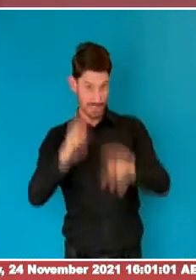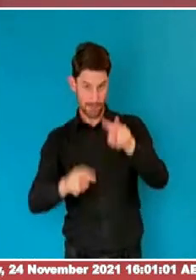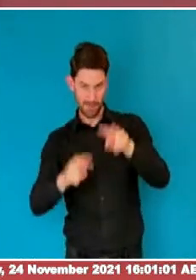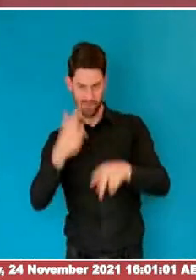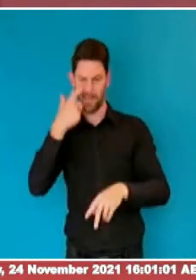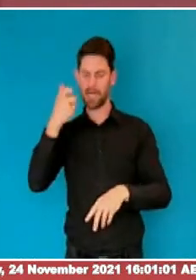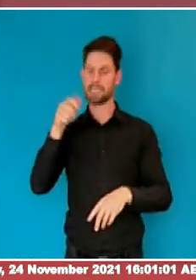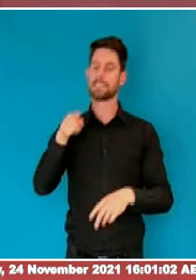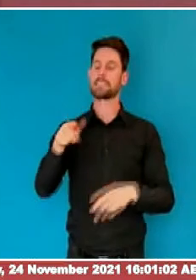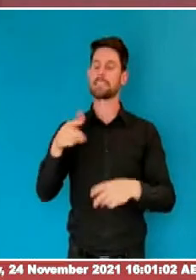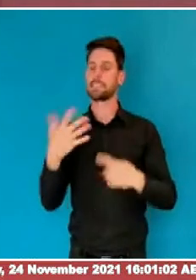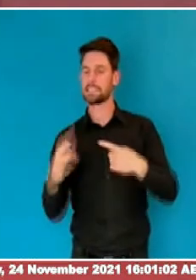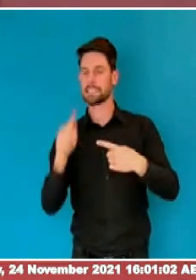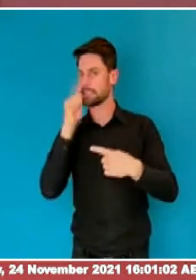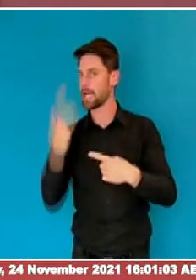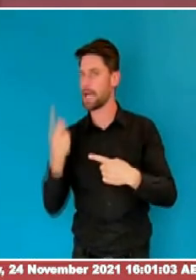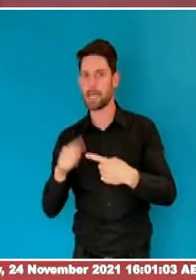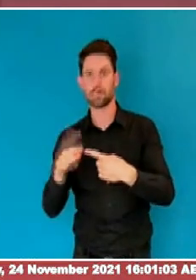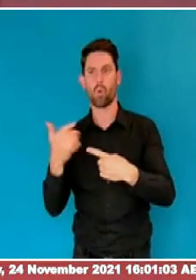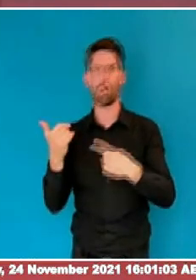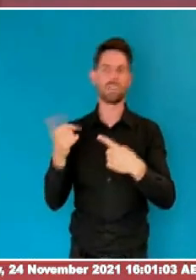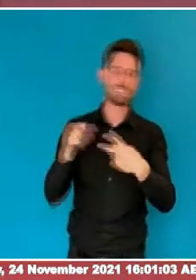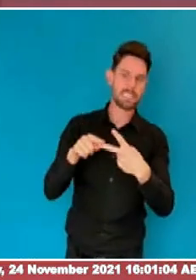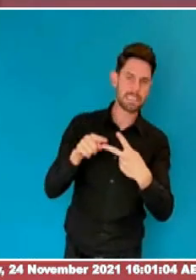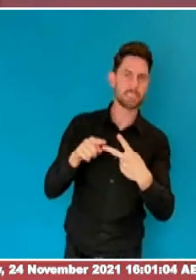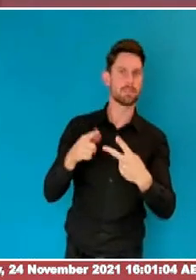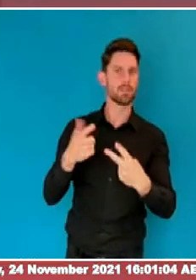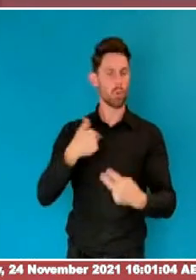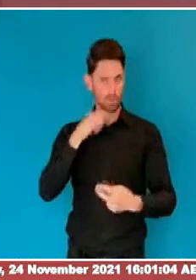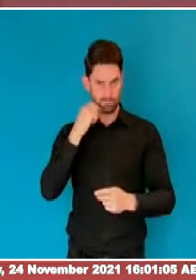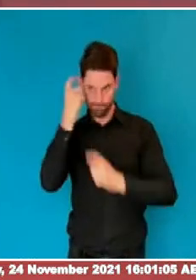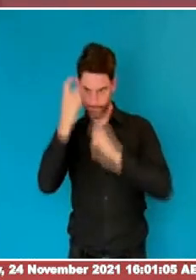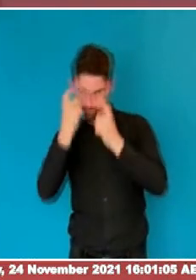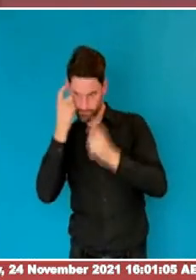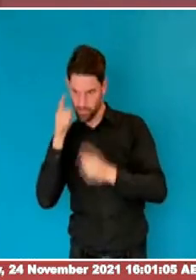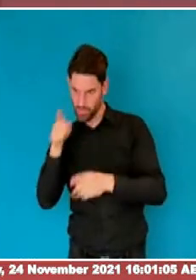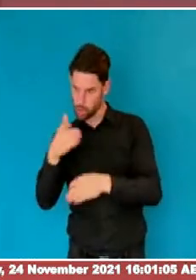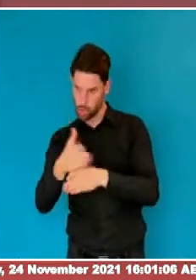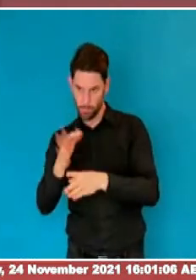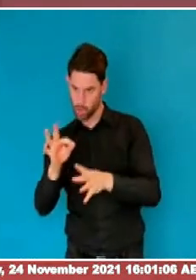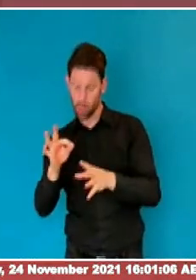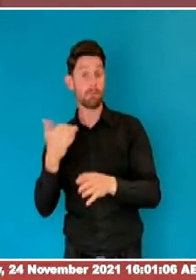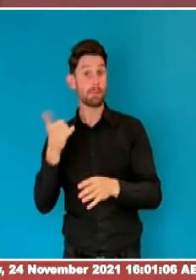process, then we do look for either workplace adjustments or if somebody comes in